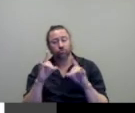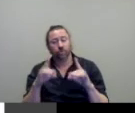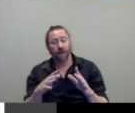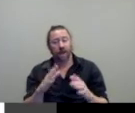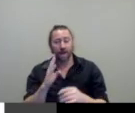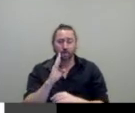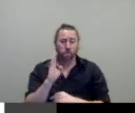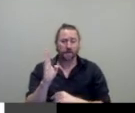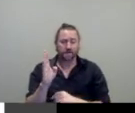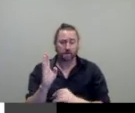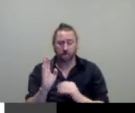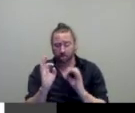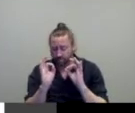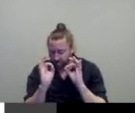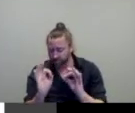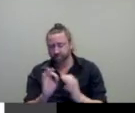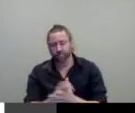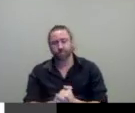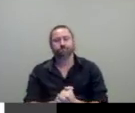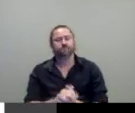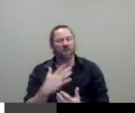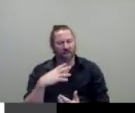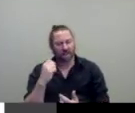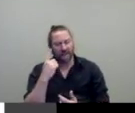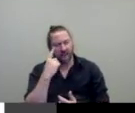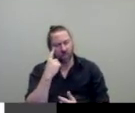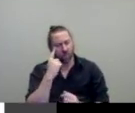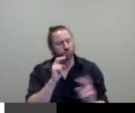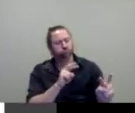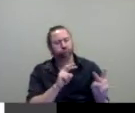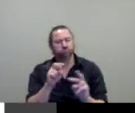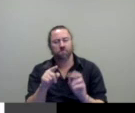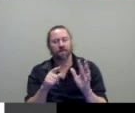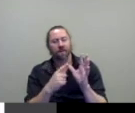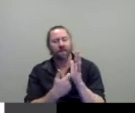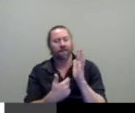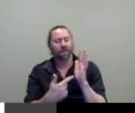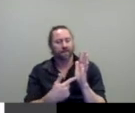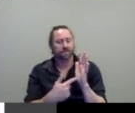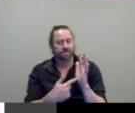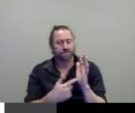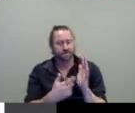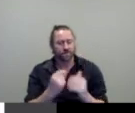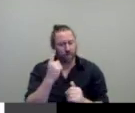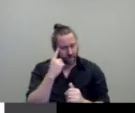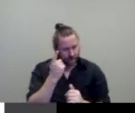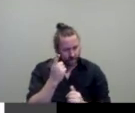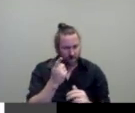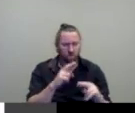let's spend a moment just looking at these artworks and thinking about the formal or visual